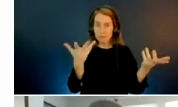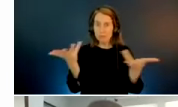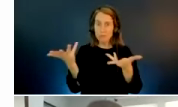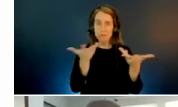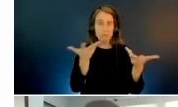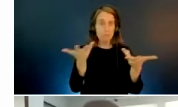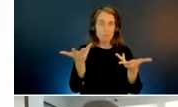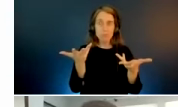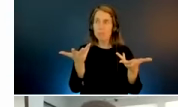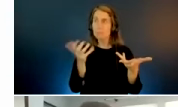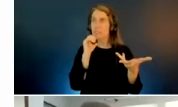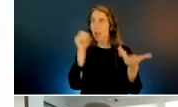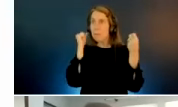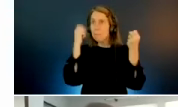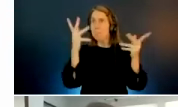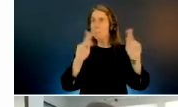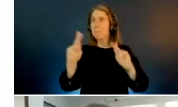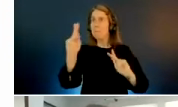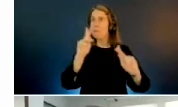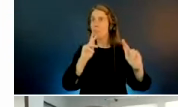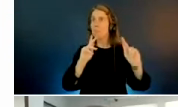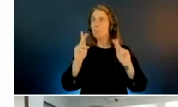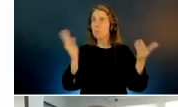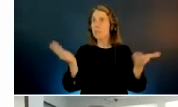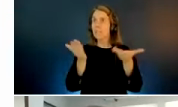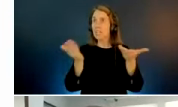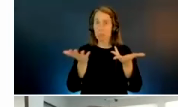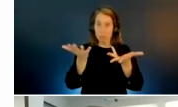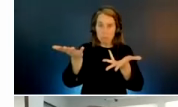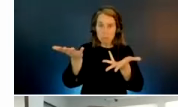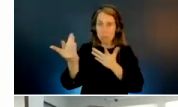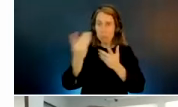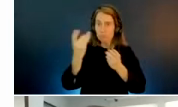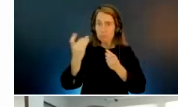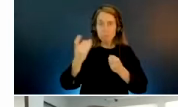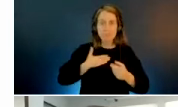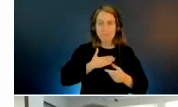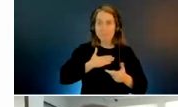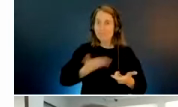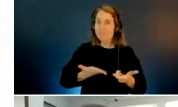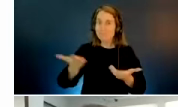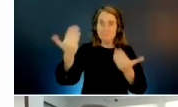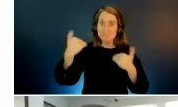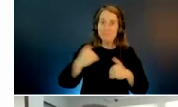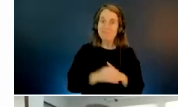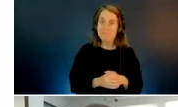whole lot of folks um in the session but if there are please ask them and if not we will get you out